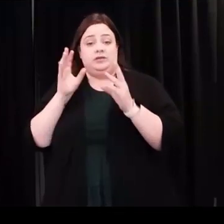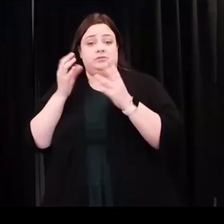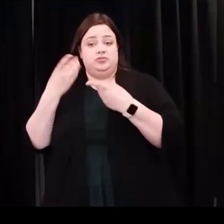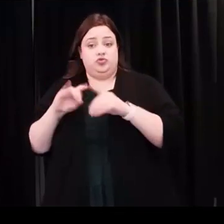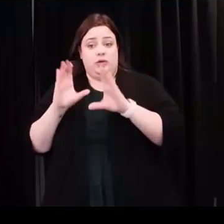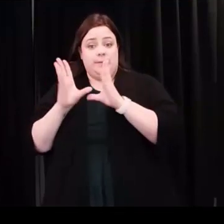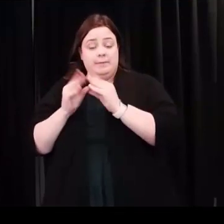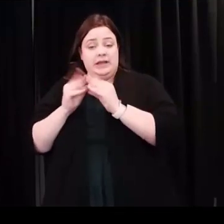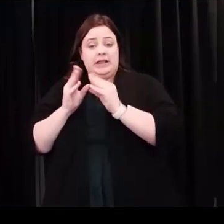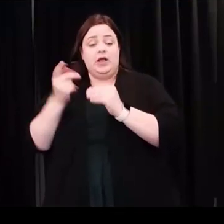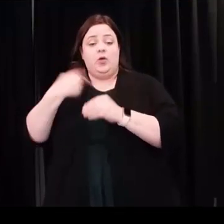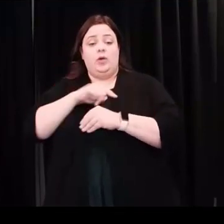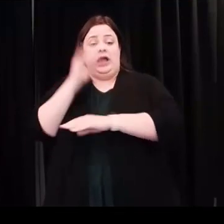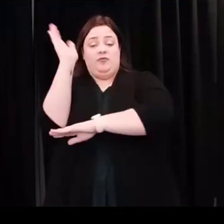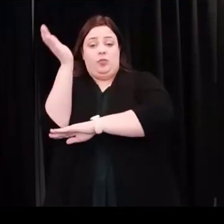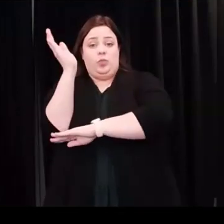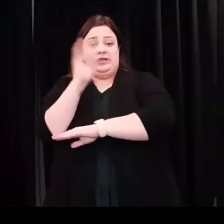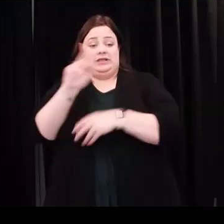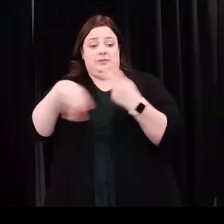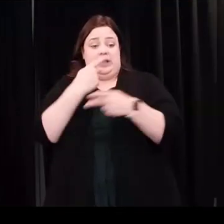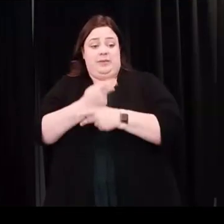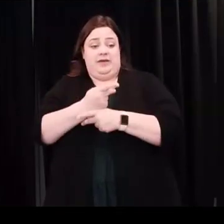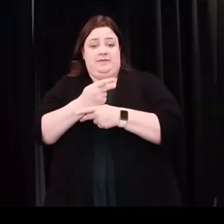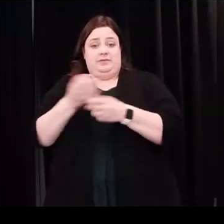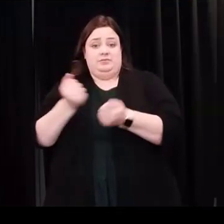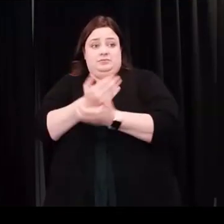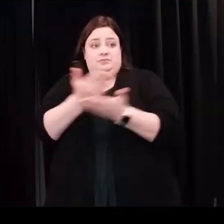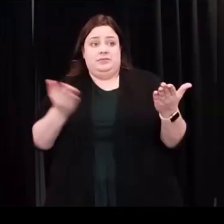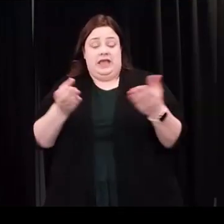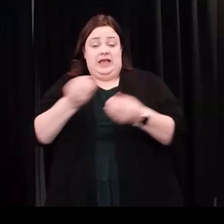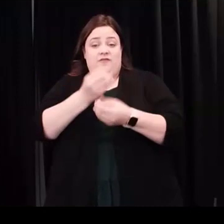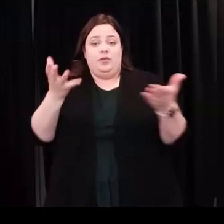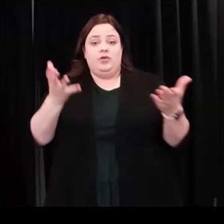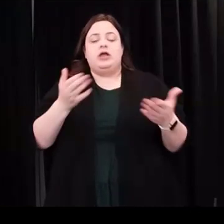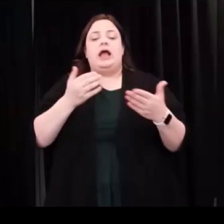were going to have to present some kind of information, giving them a preview of the